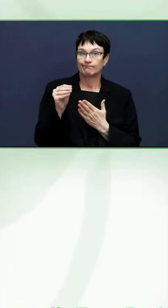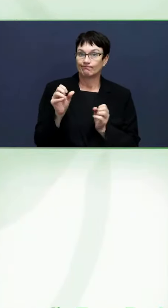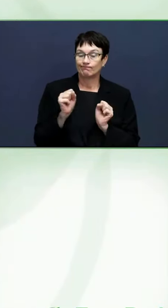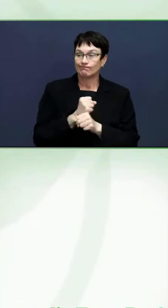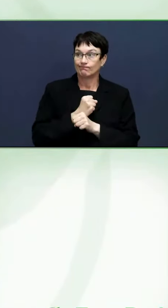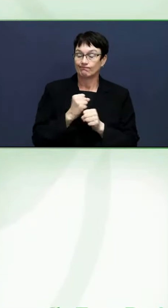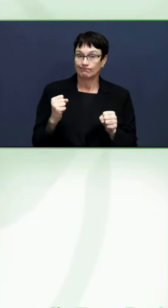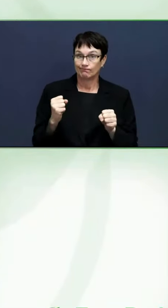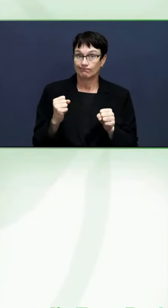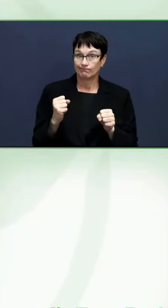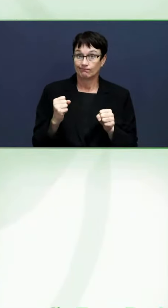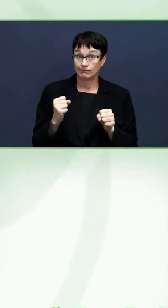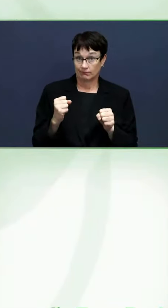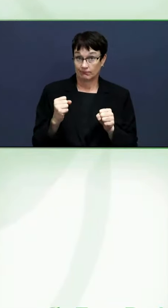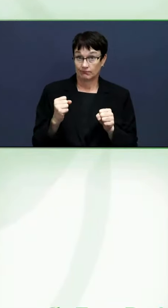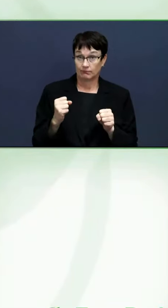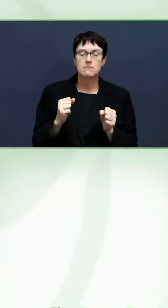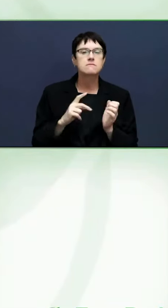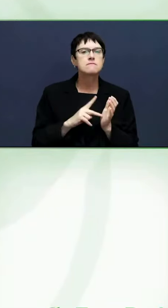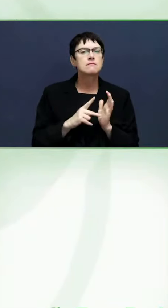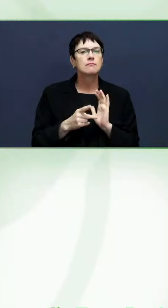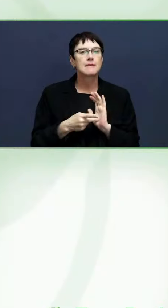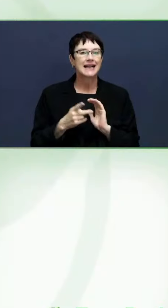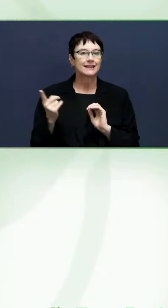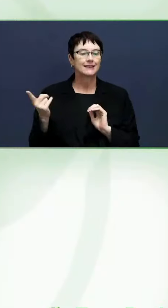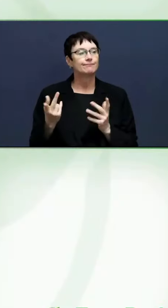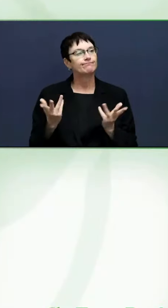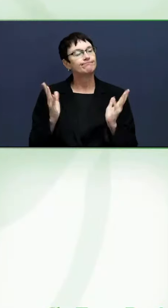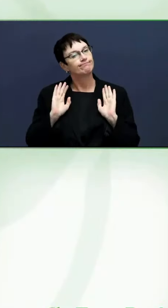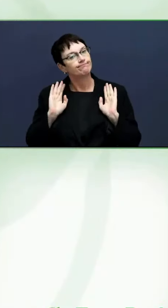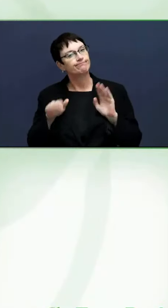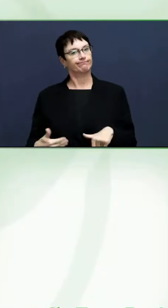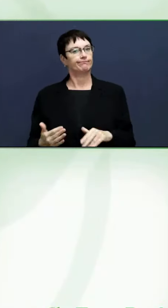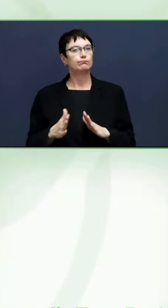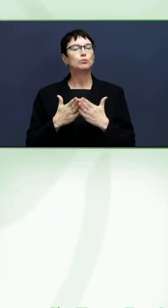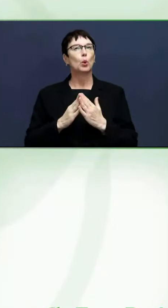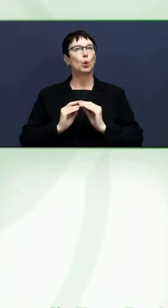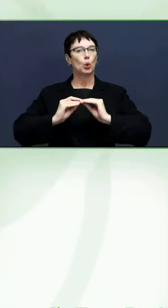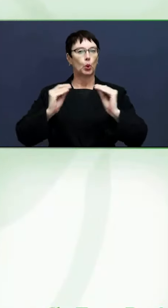That's a huge problem in society.